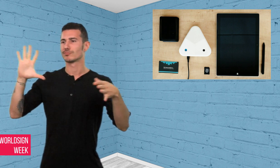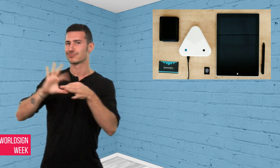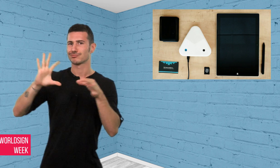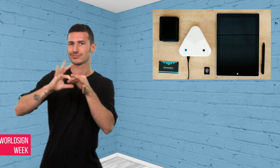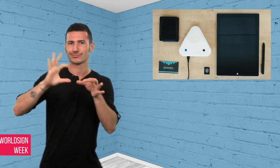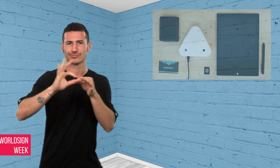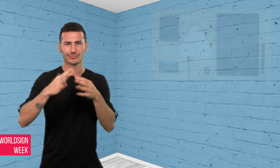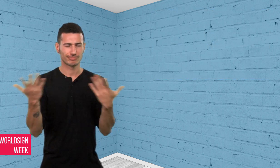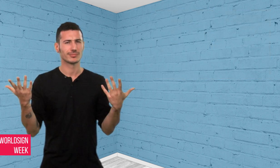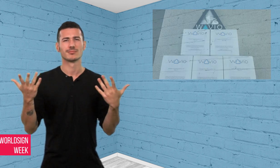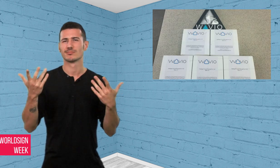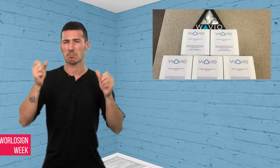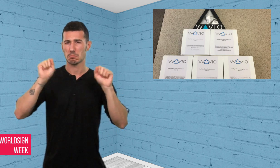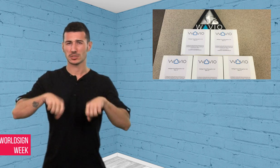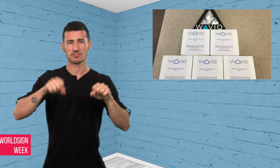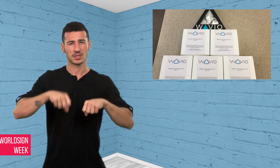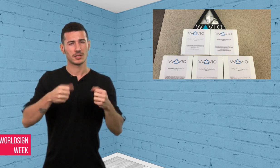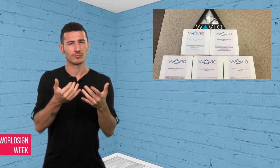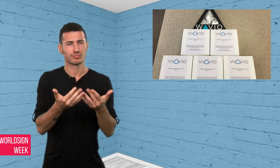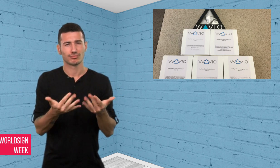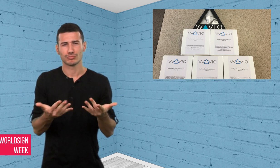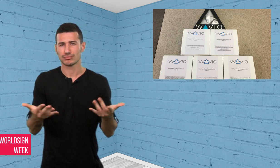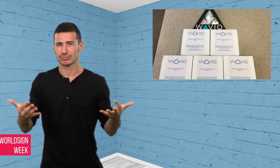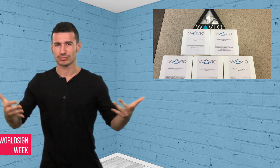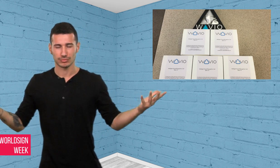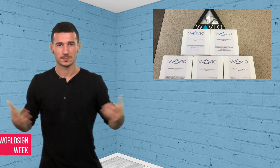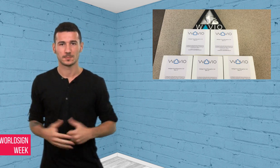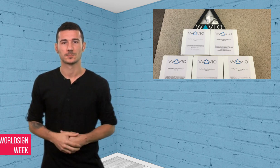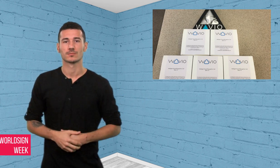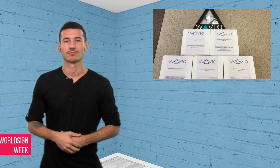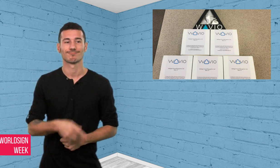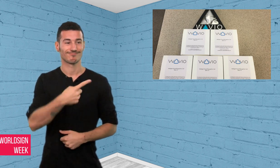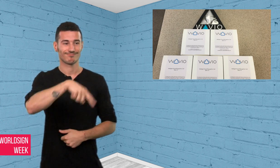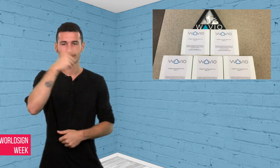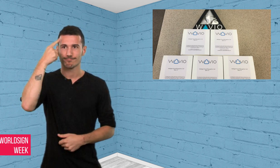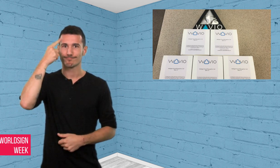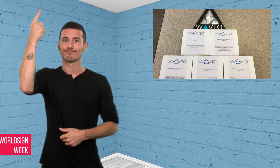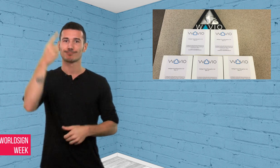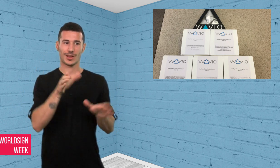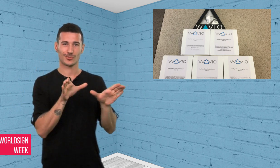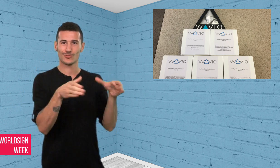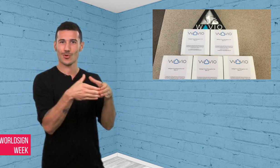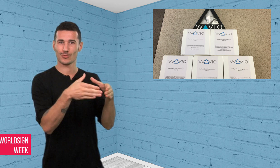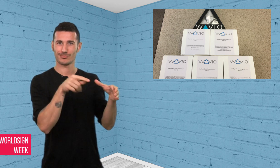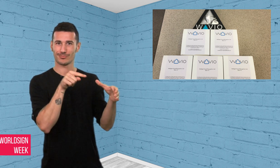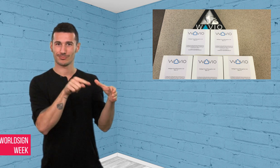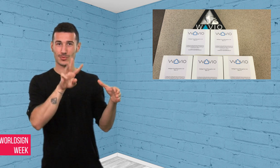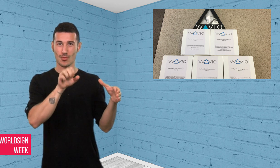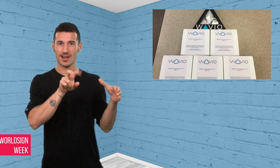you can be alerted by them. The possibilities are endless!